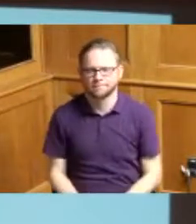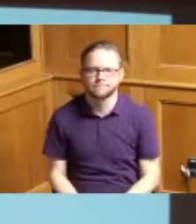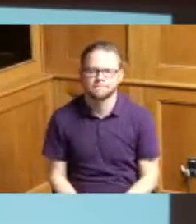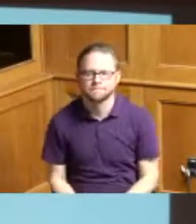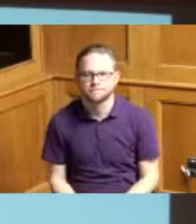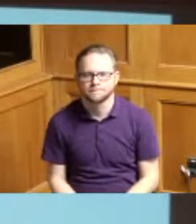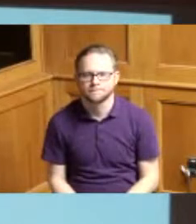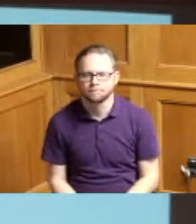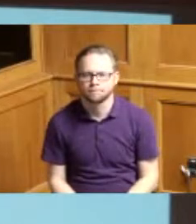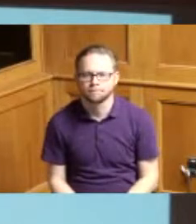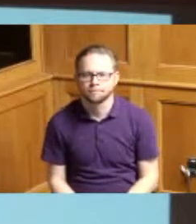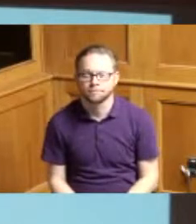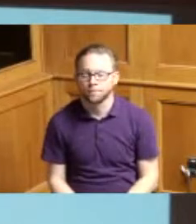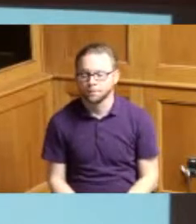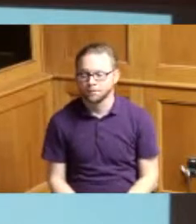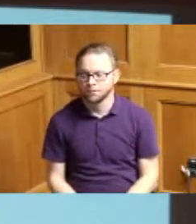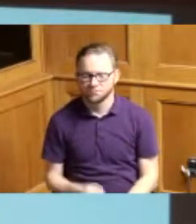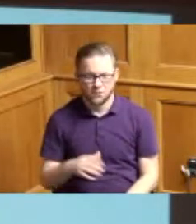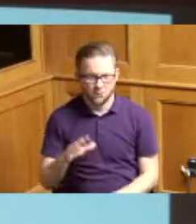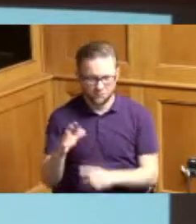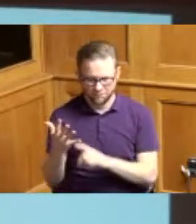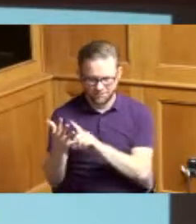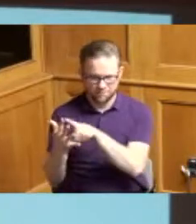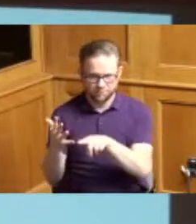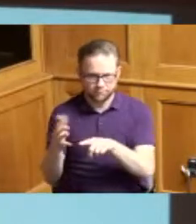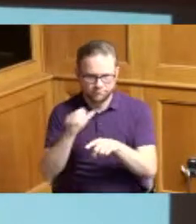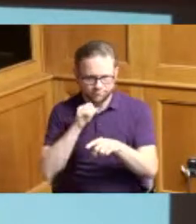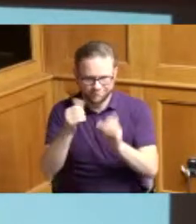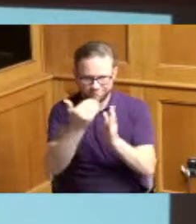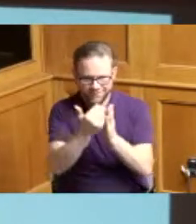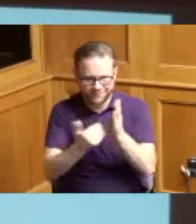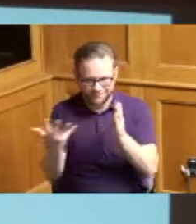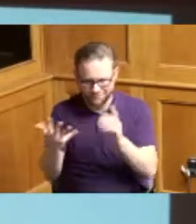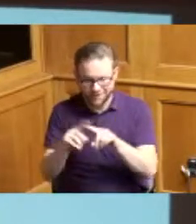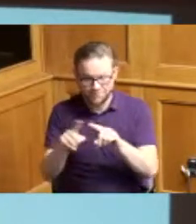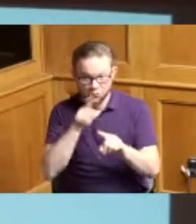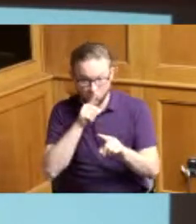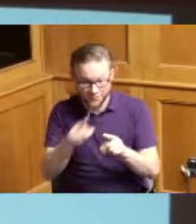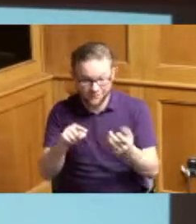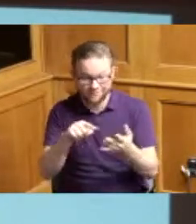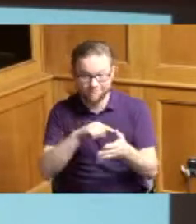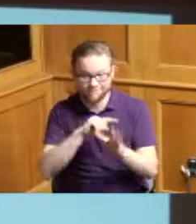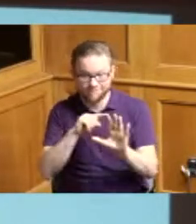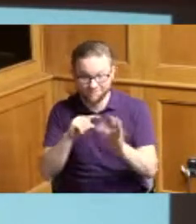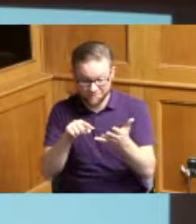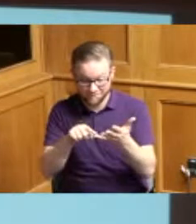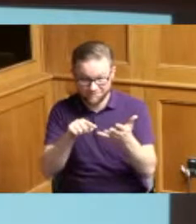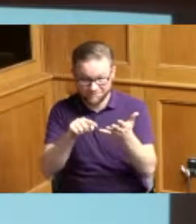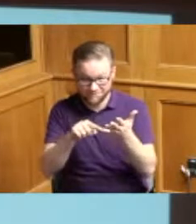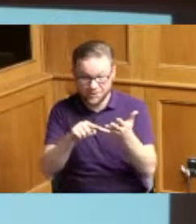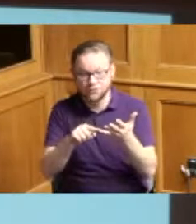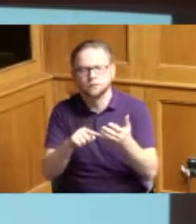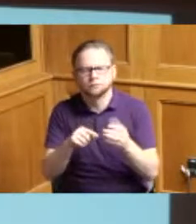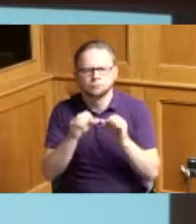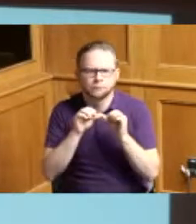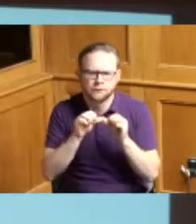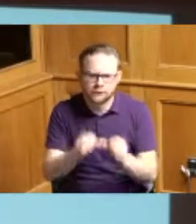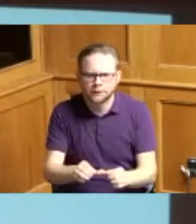and then the the fifth even though I don't have five up here the fifth is really you know again continued public outreach to be able to get input